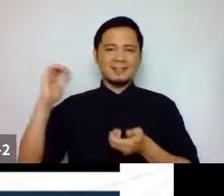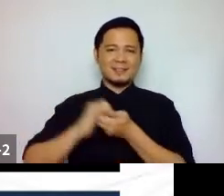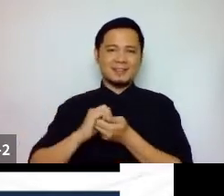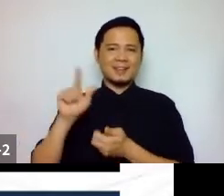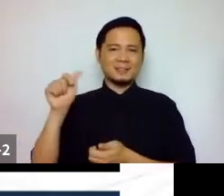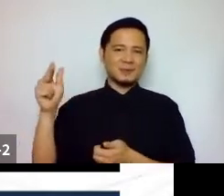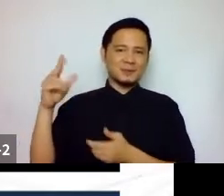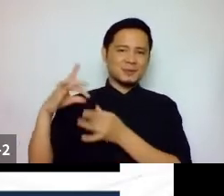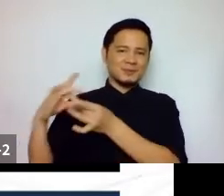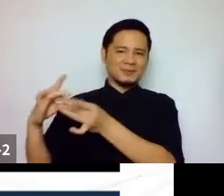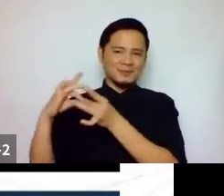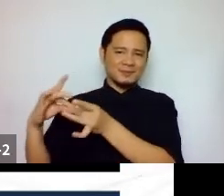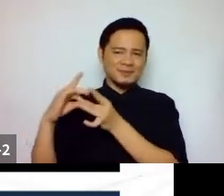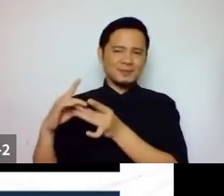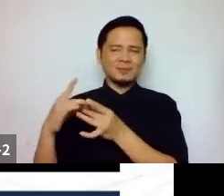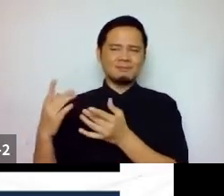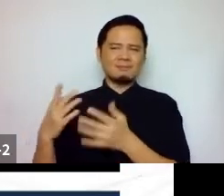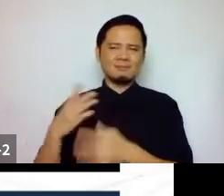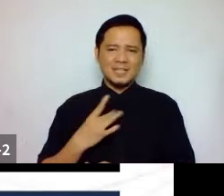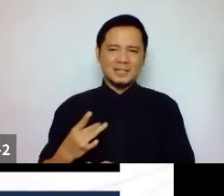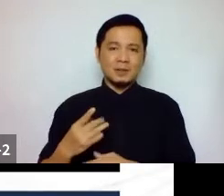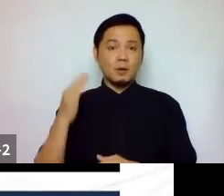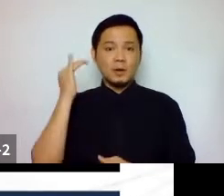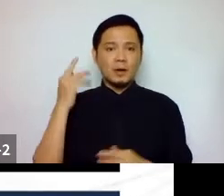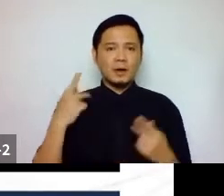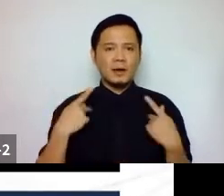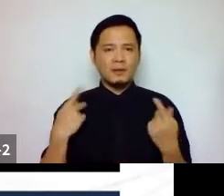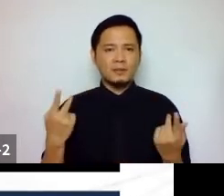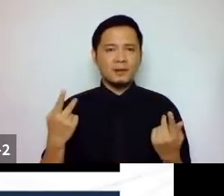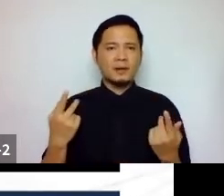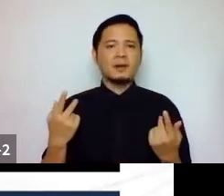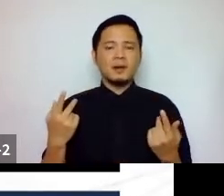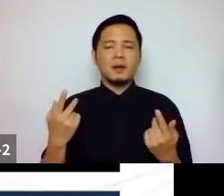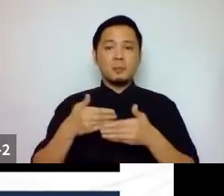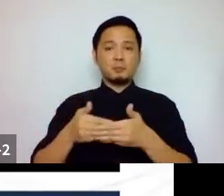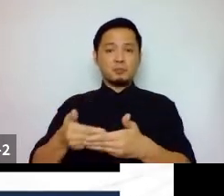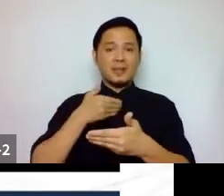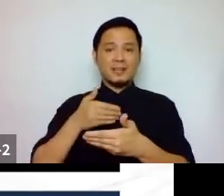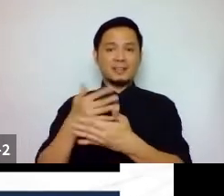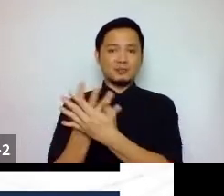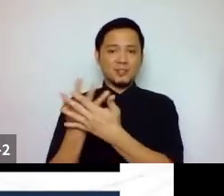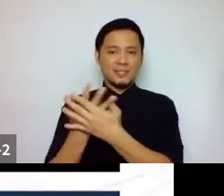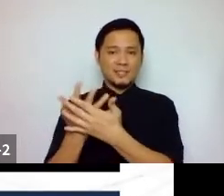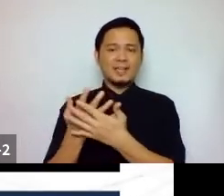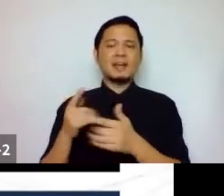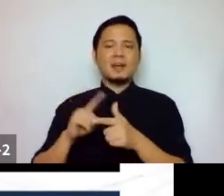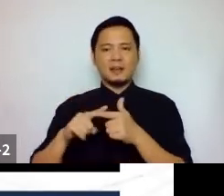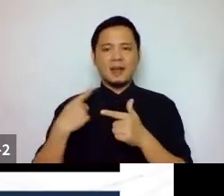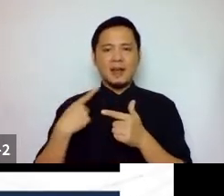We give them training and they also have playbook or tools that they can use.